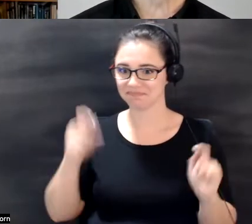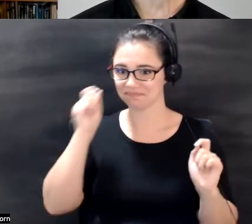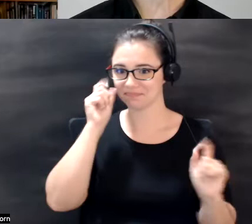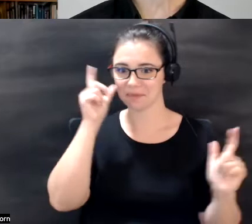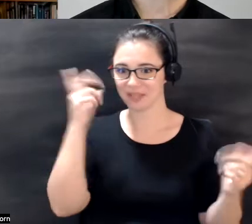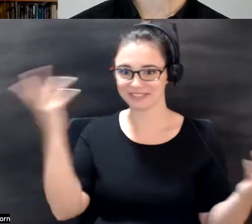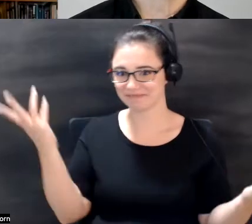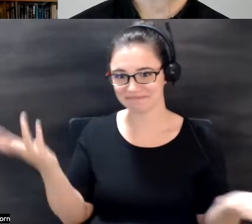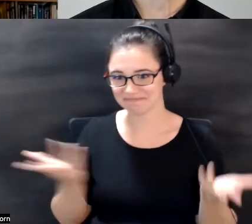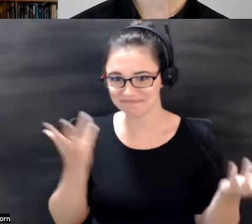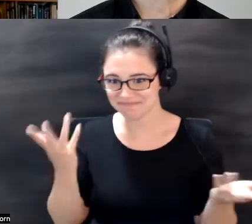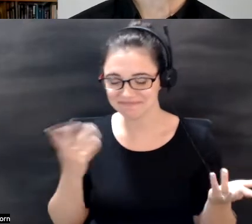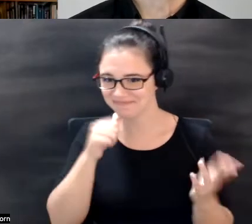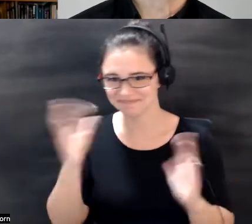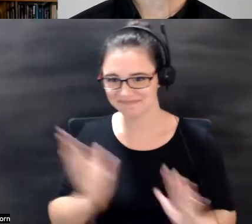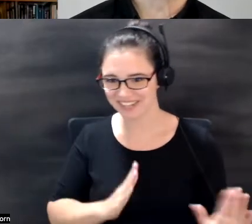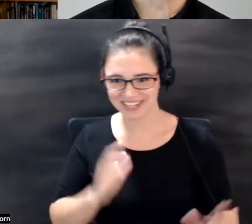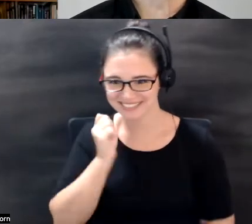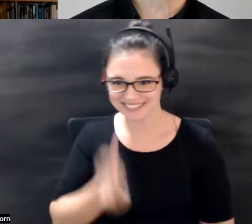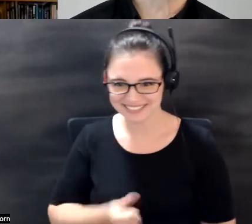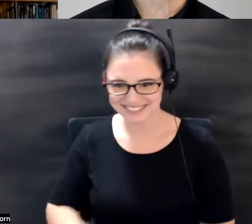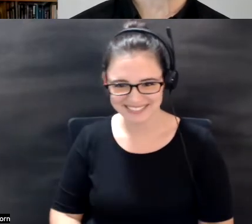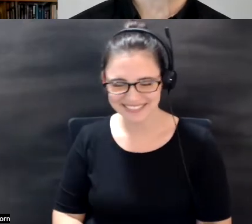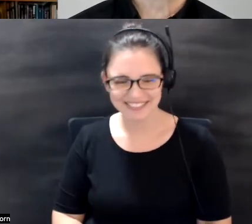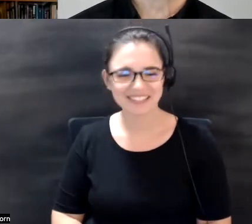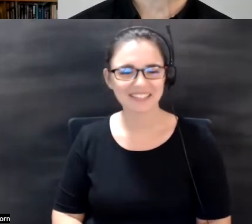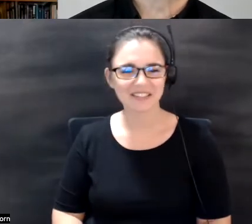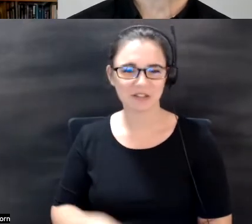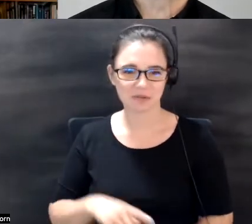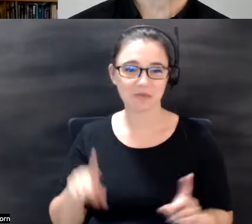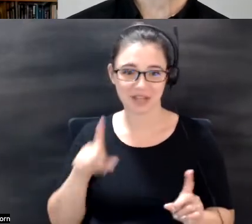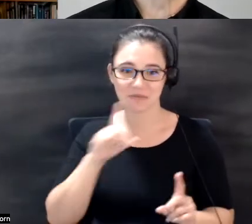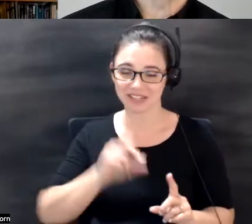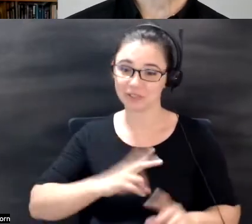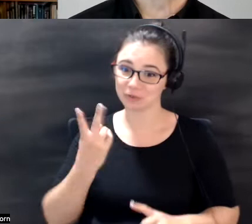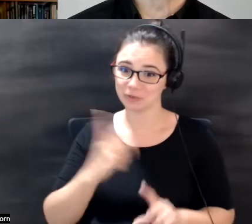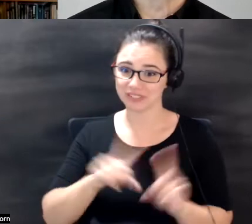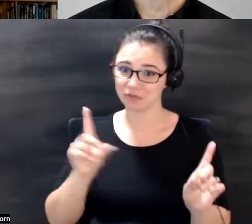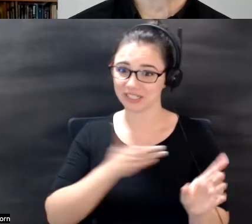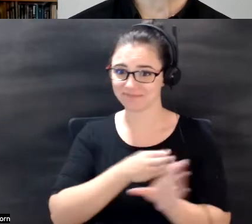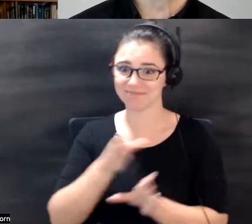Yeah. But there's some, really, two different genres of course, very, very